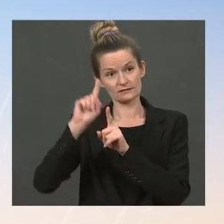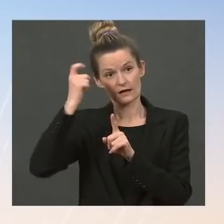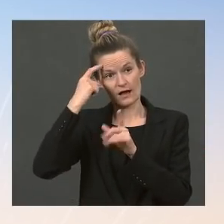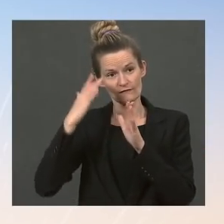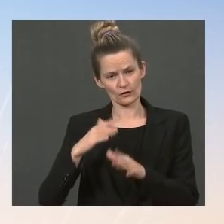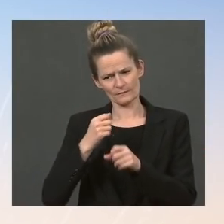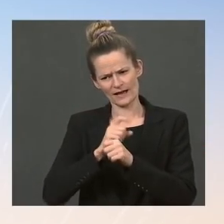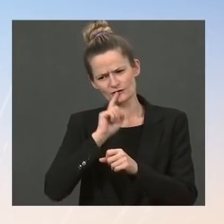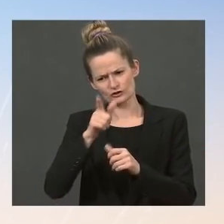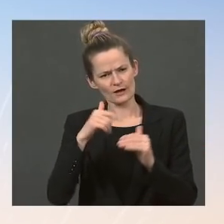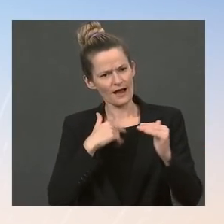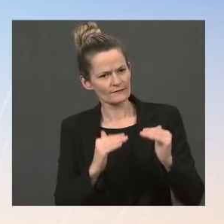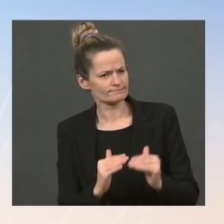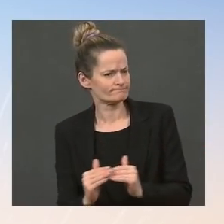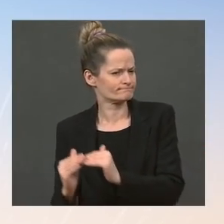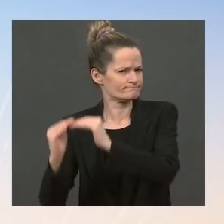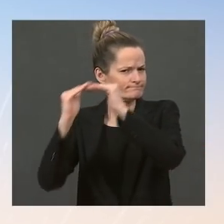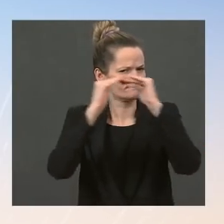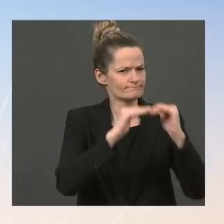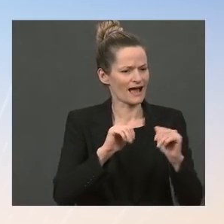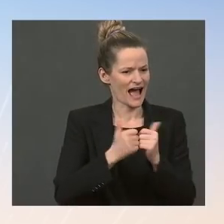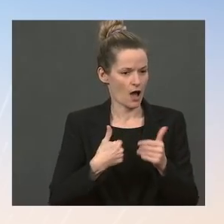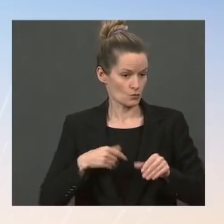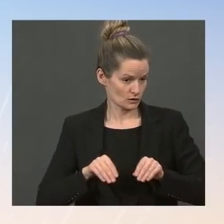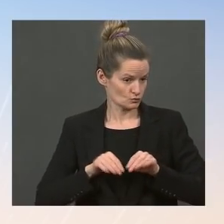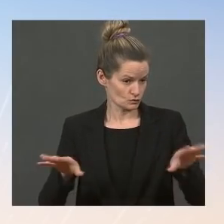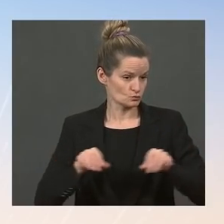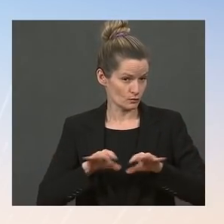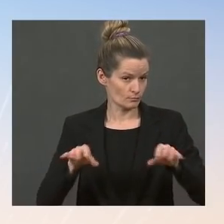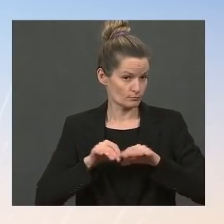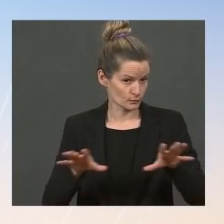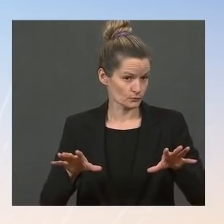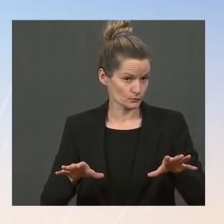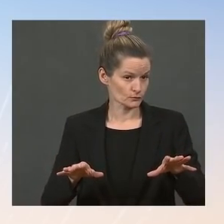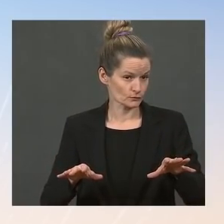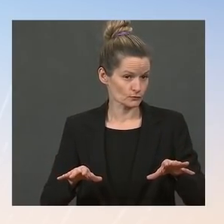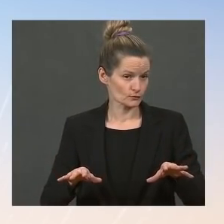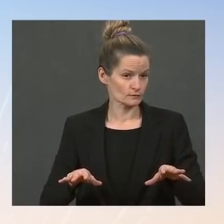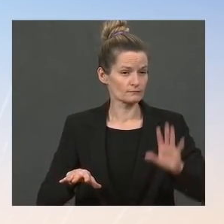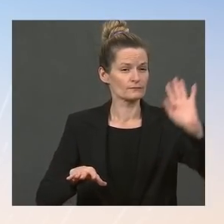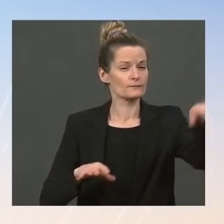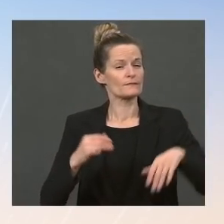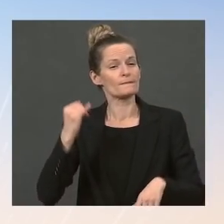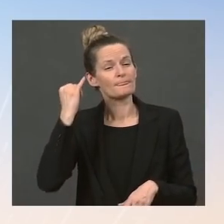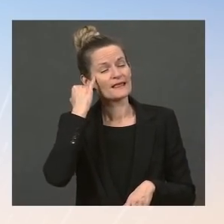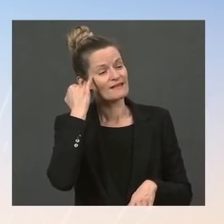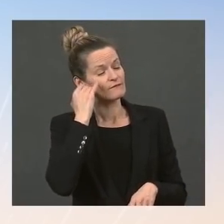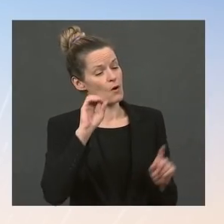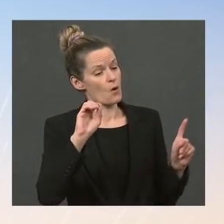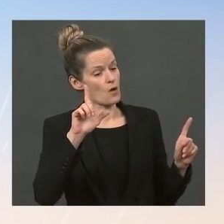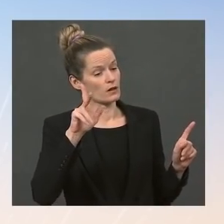We're not going to give a greater percentage to Florida over Oklahoma, nor do I think are you suggesting that. I think we have to move on. Go ahead, Yamiche.